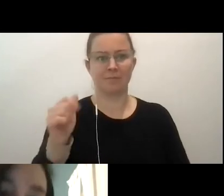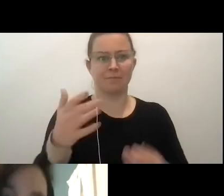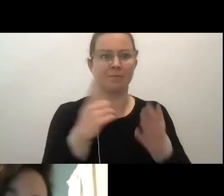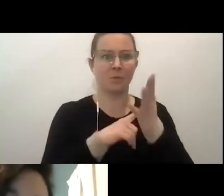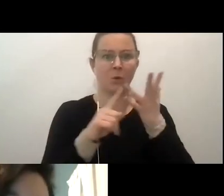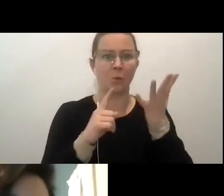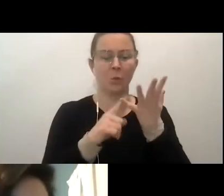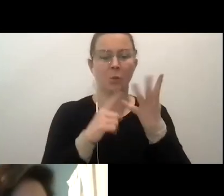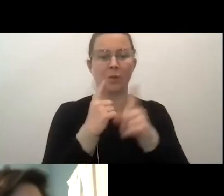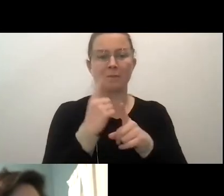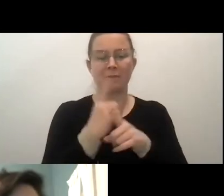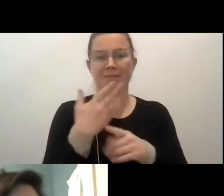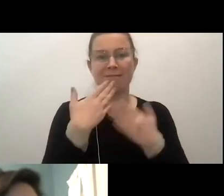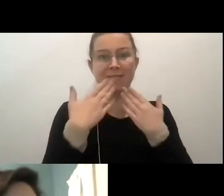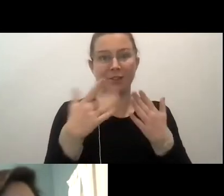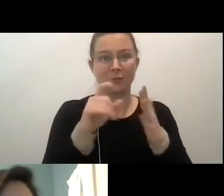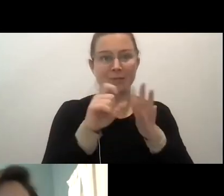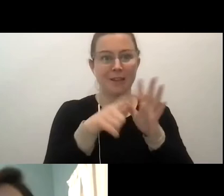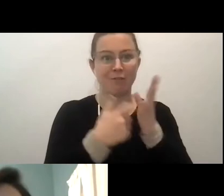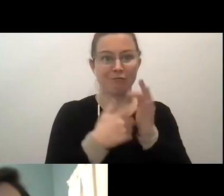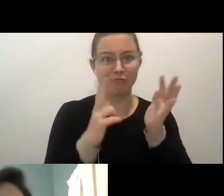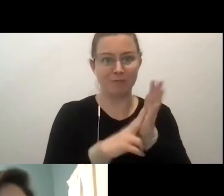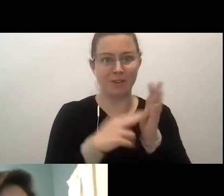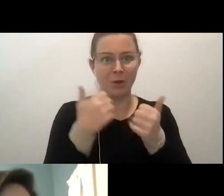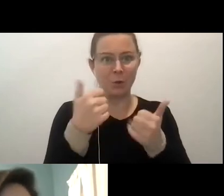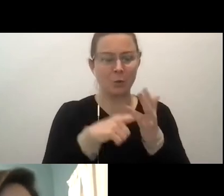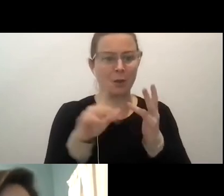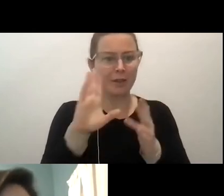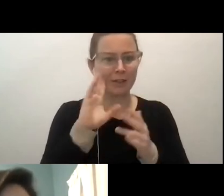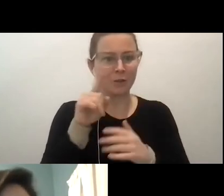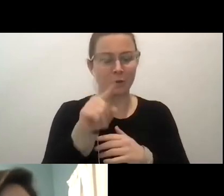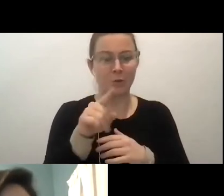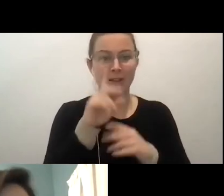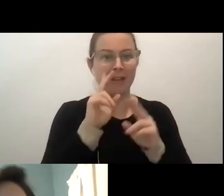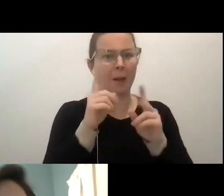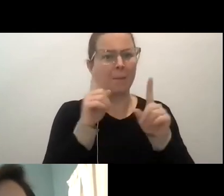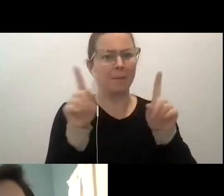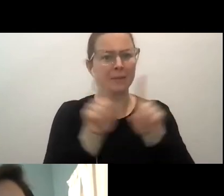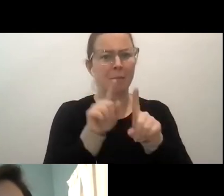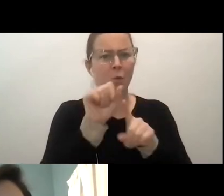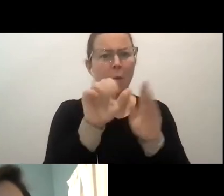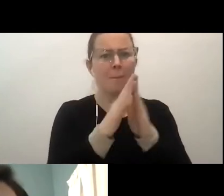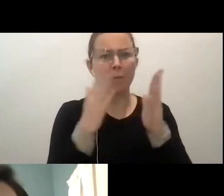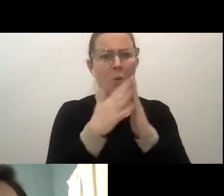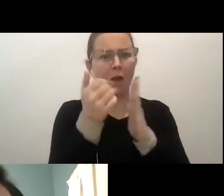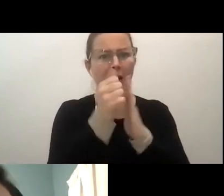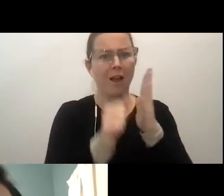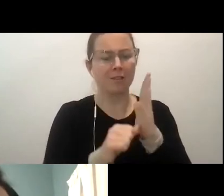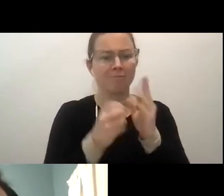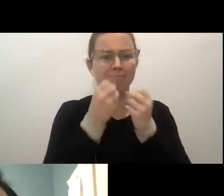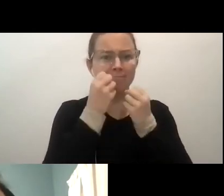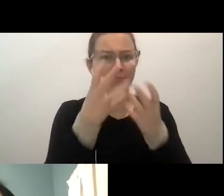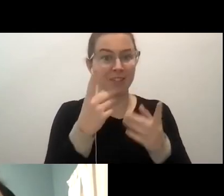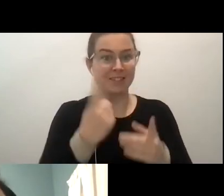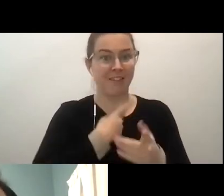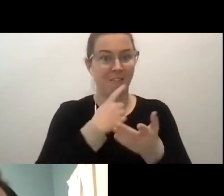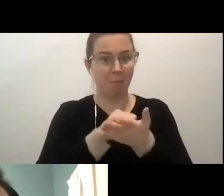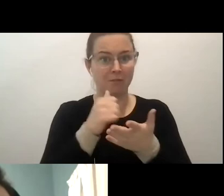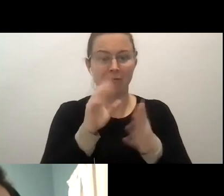It was fantastic to hear you and to see the art of the book that you have written and self-published. That was amazing.